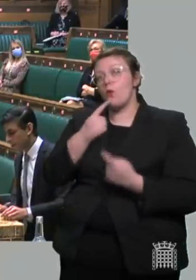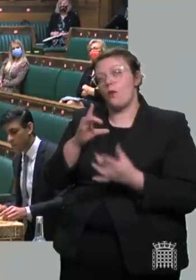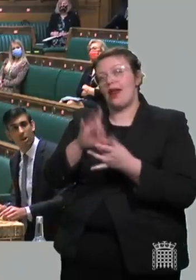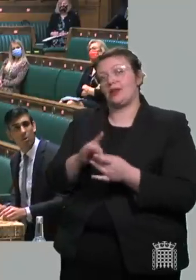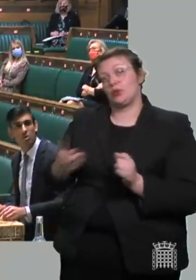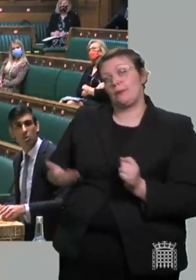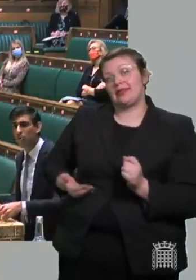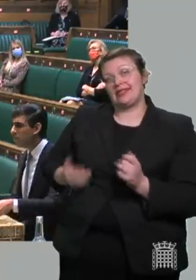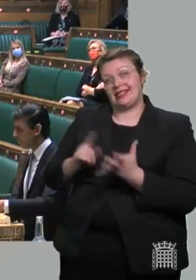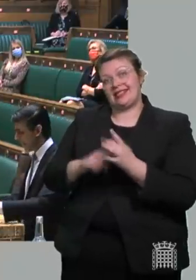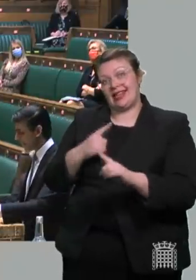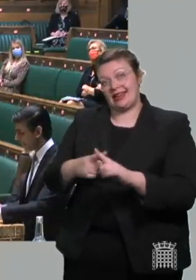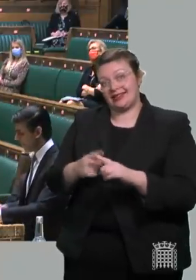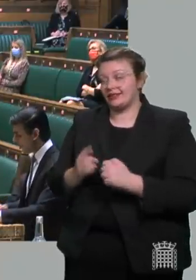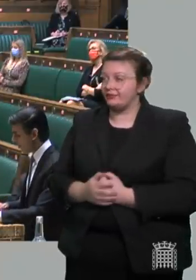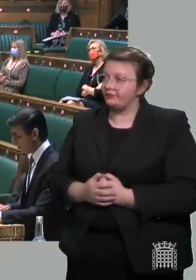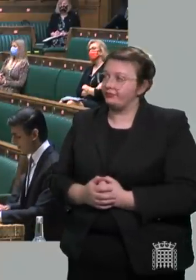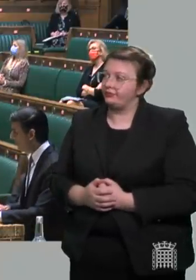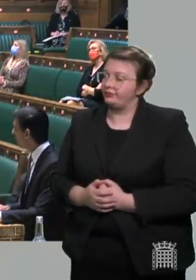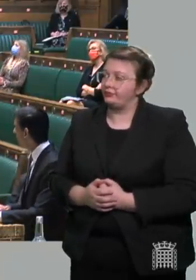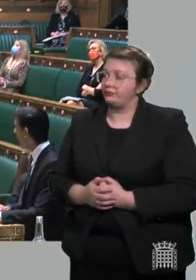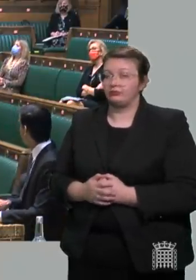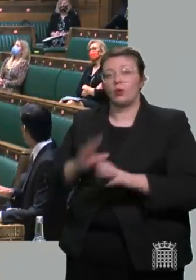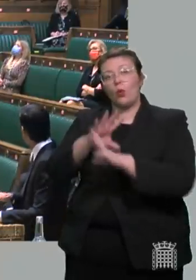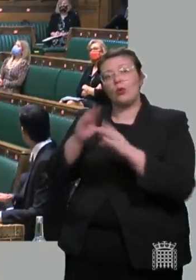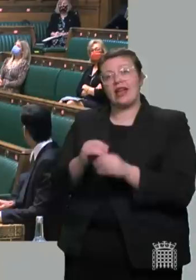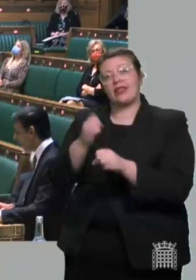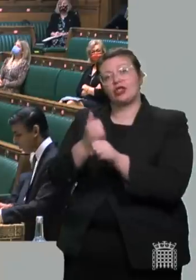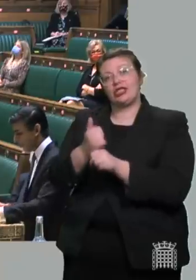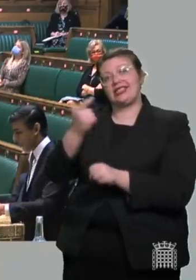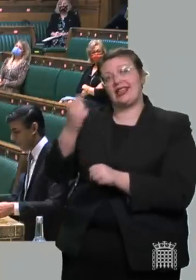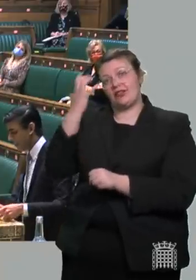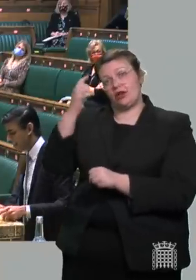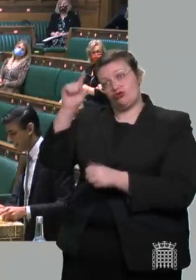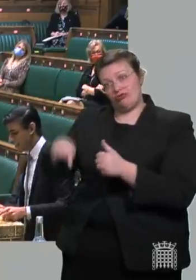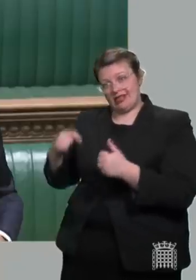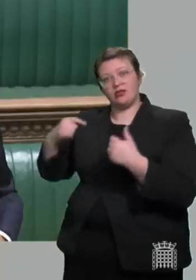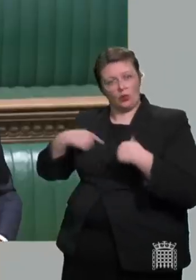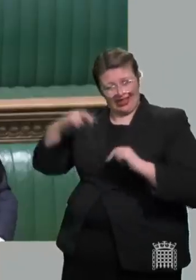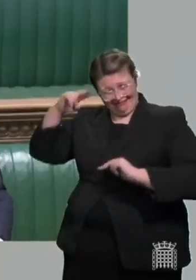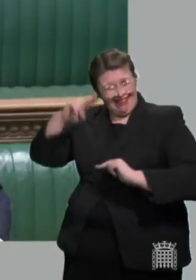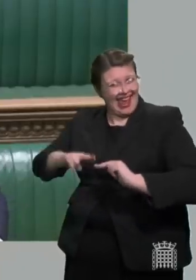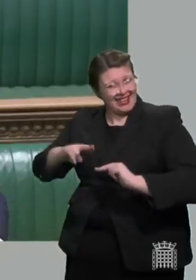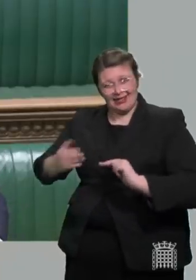With the lowest corporation tax rate in the G7, and a new, small profits rate, the UK will have